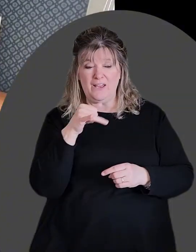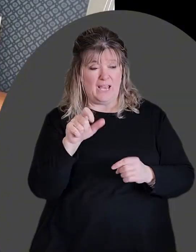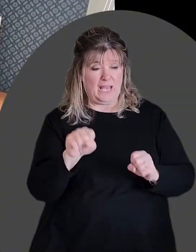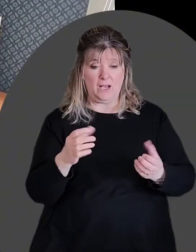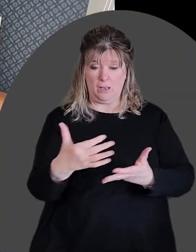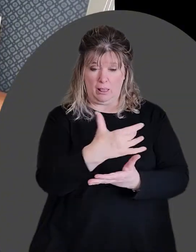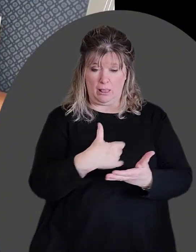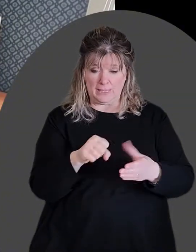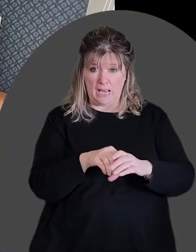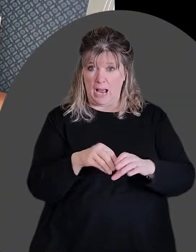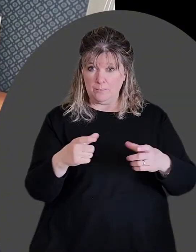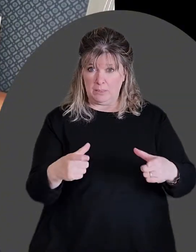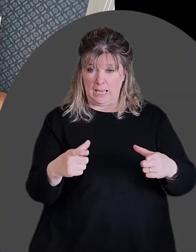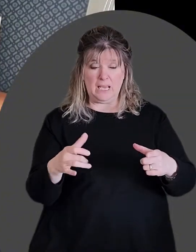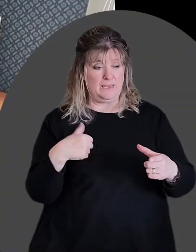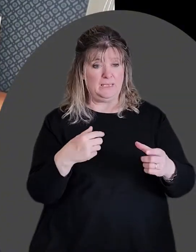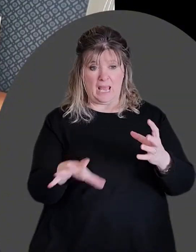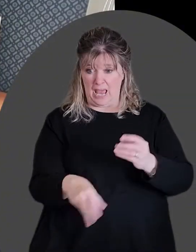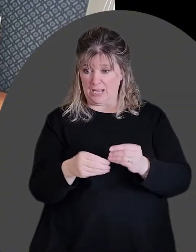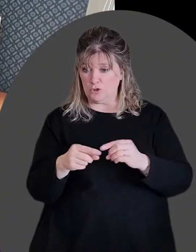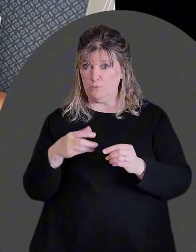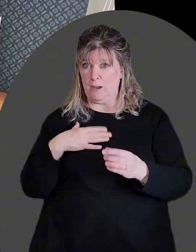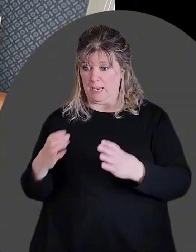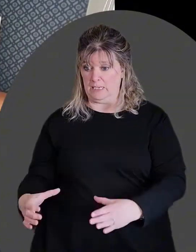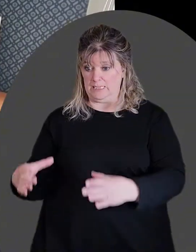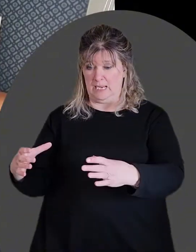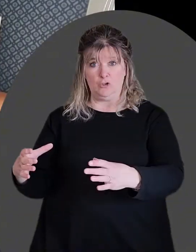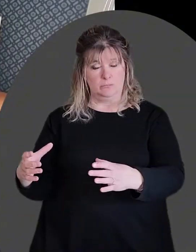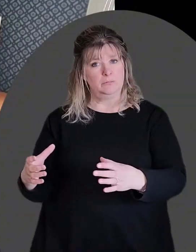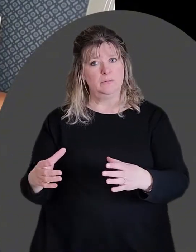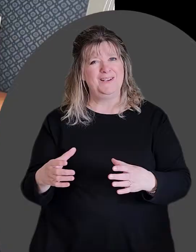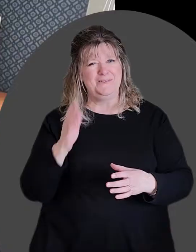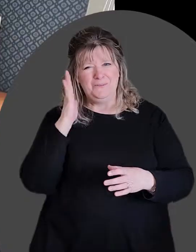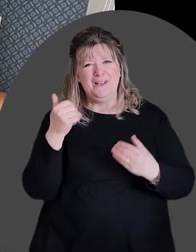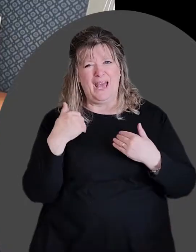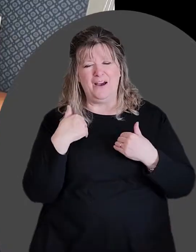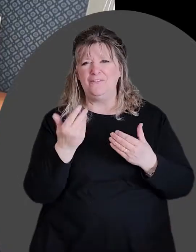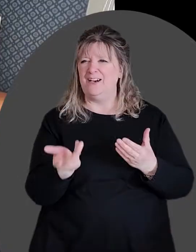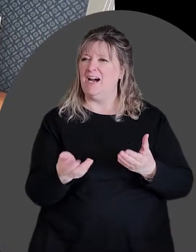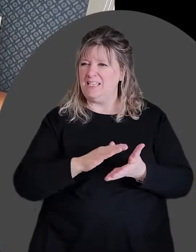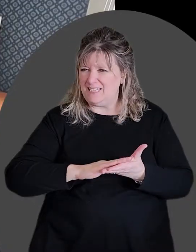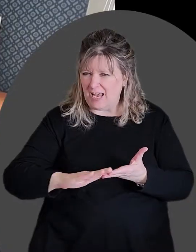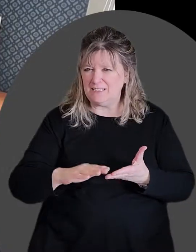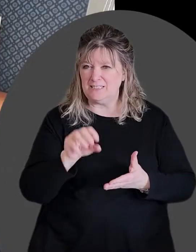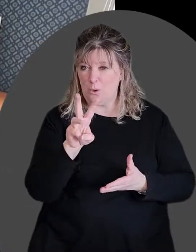and put it into my container then we're going to have a really nice walnut ketchup